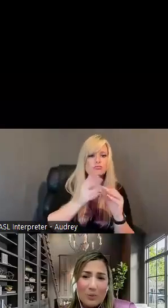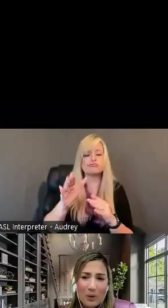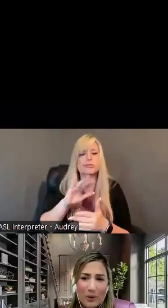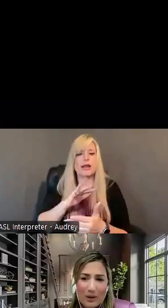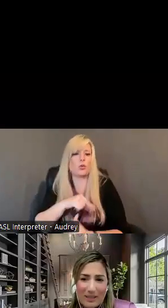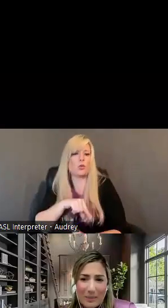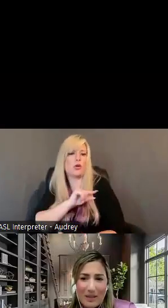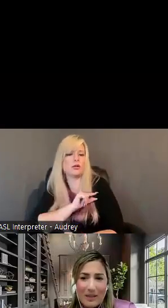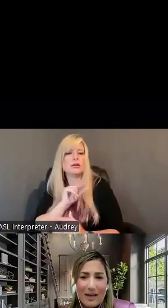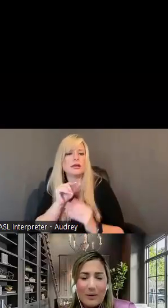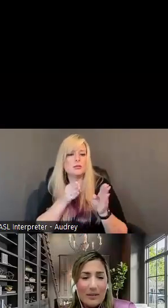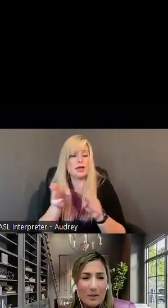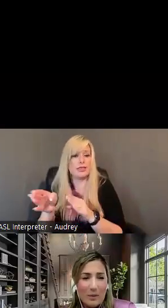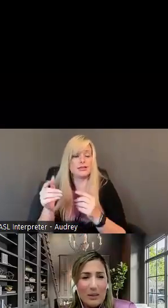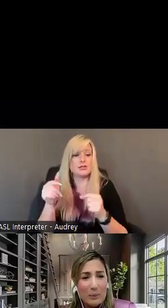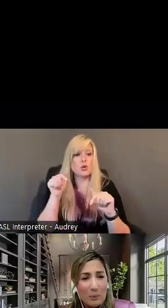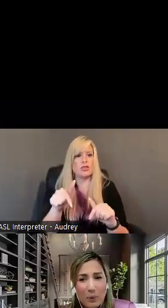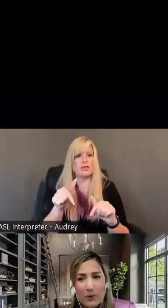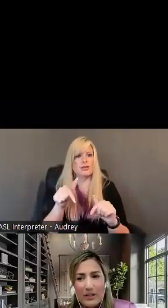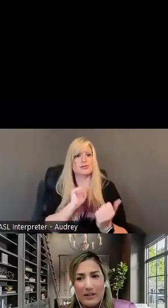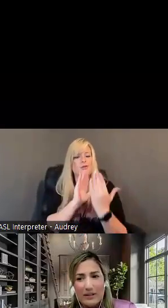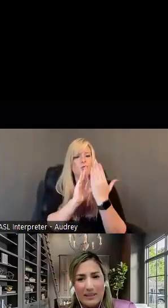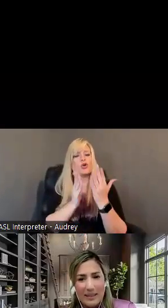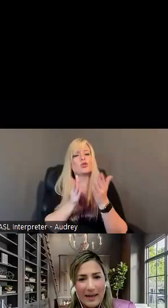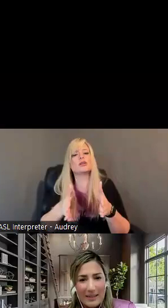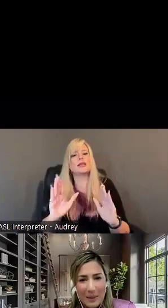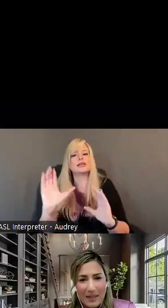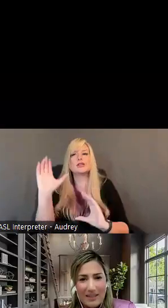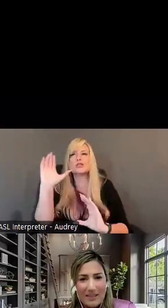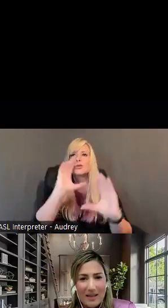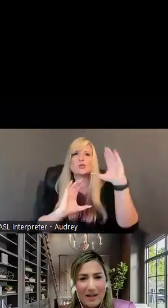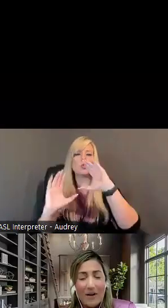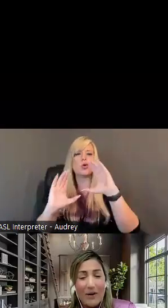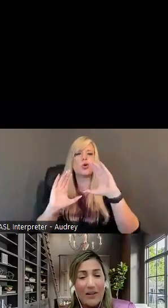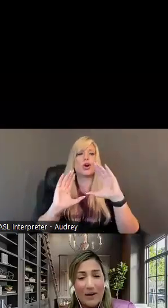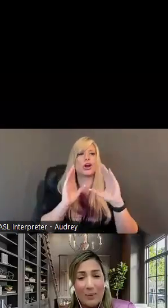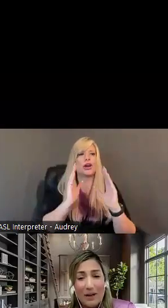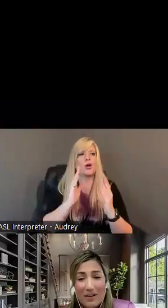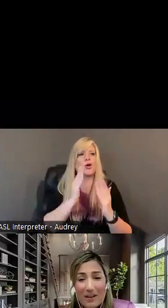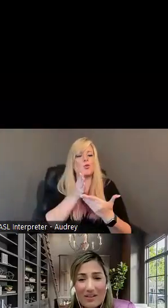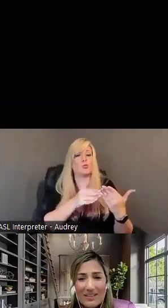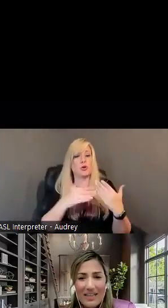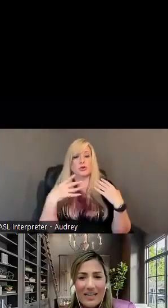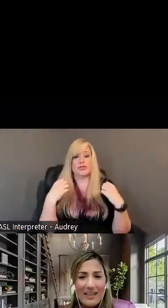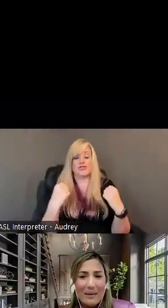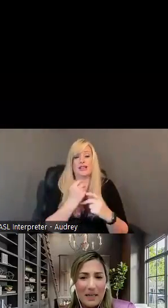pluralism allows us to explore the unseen aspects of healthcare barriers that may